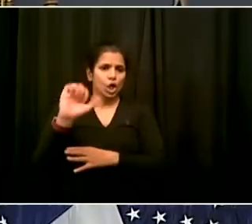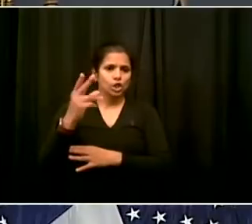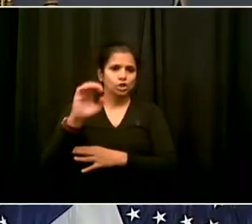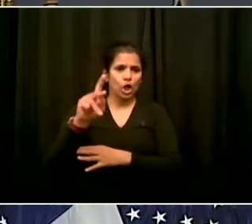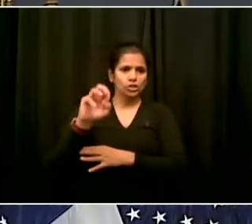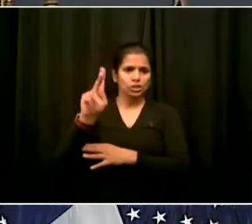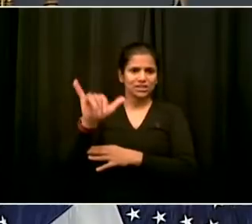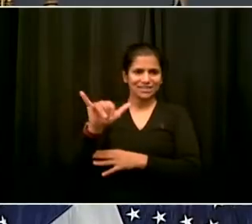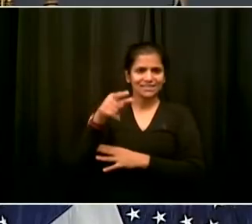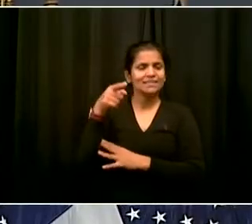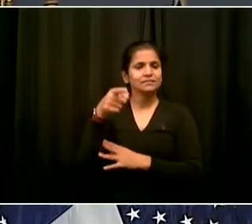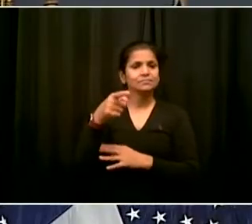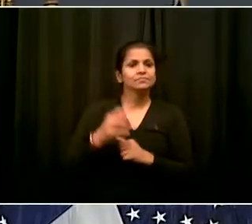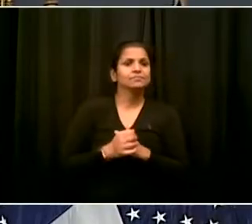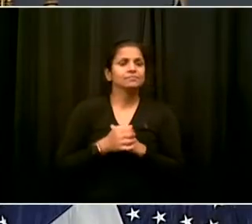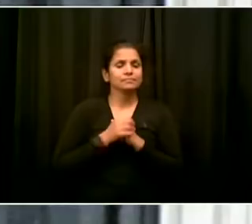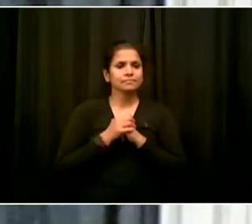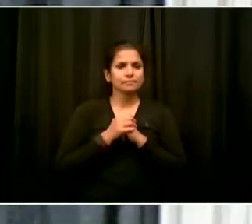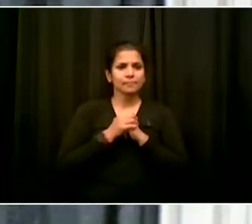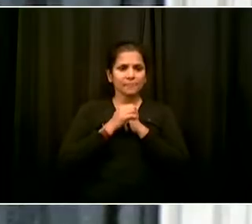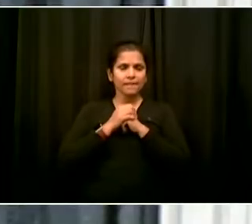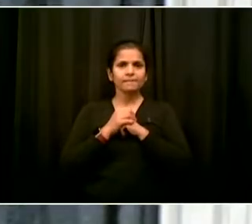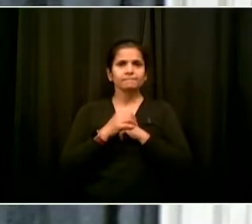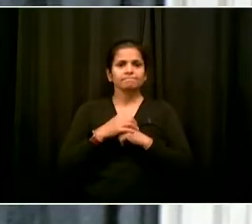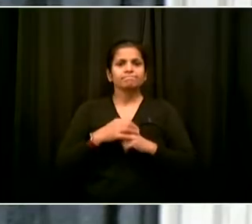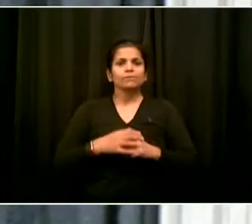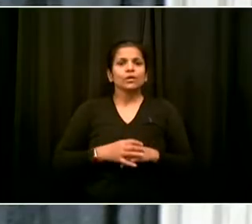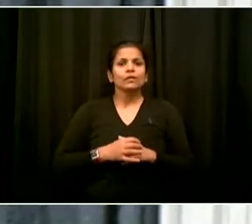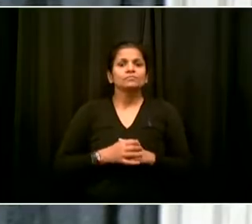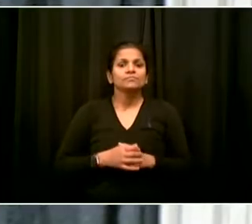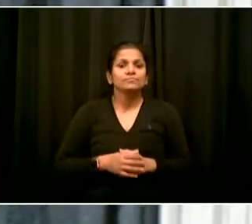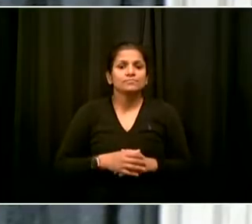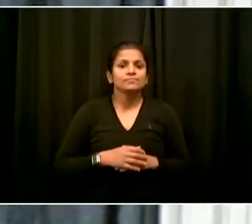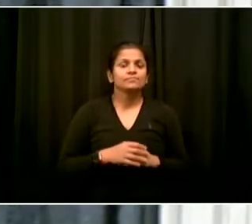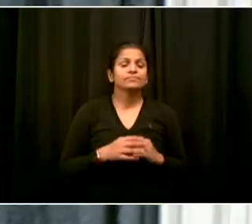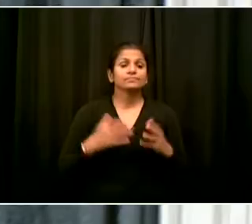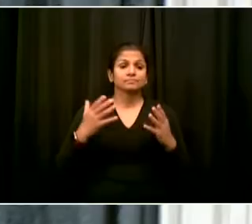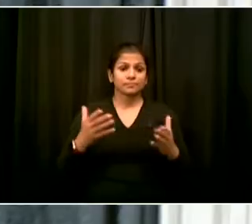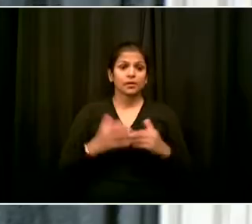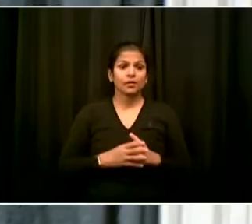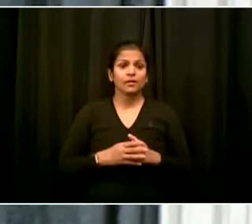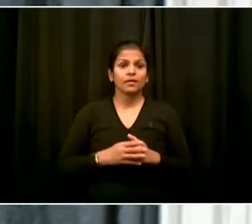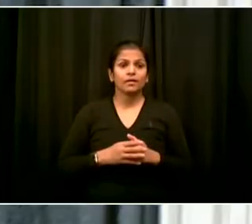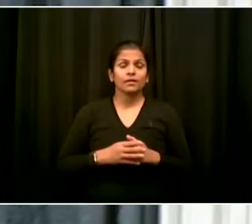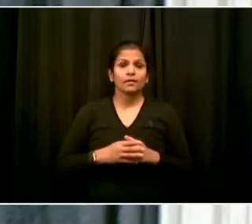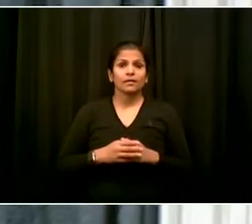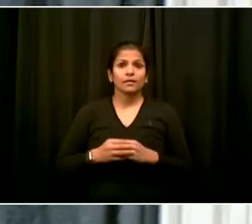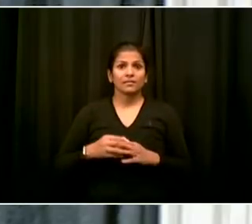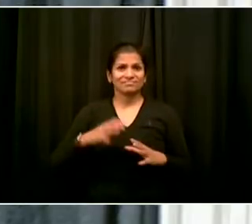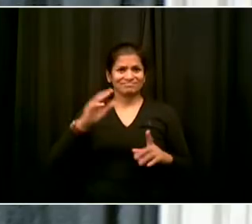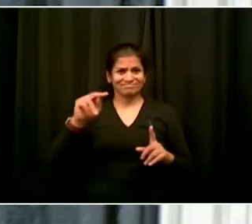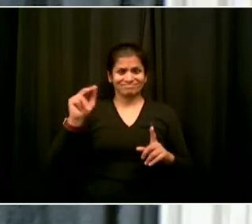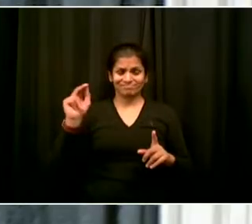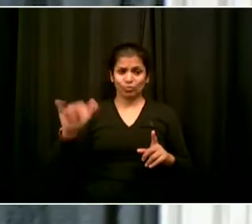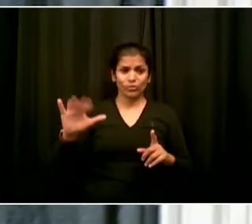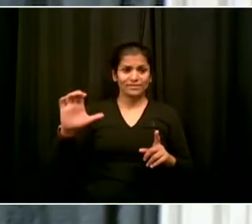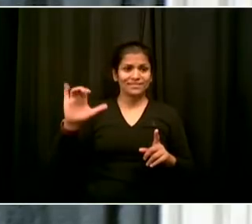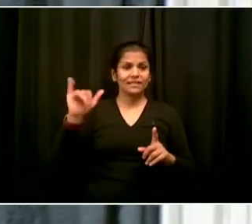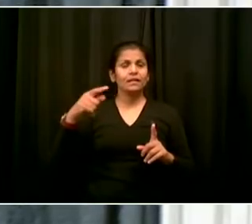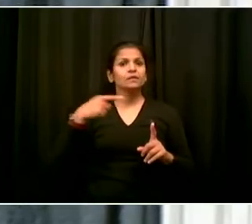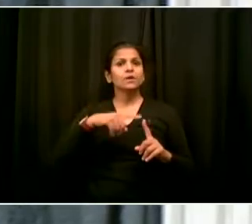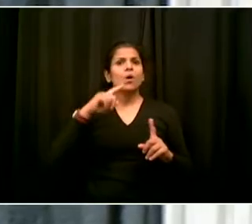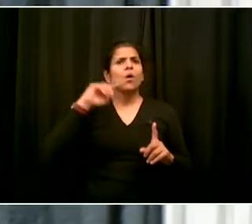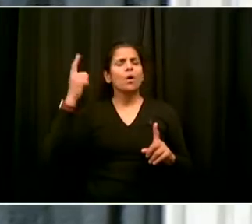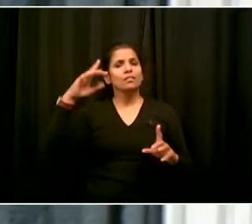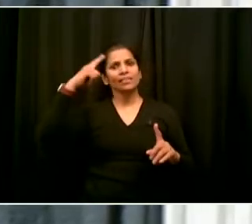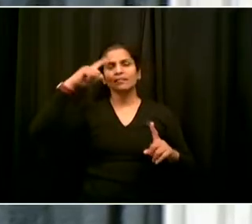EXPERTISE TO SUPPORT HIM,R OUOU